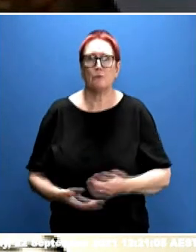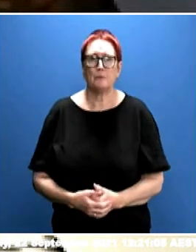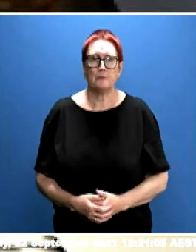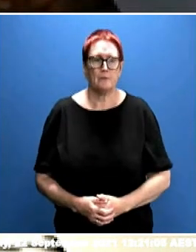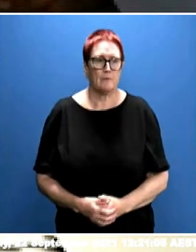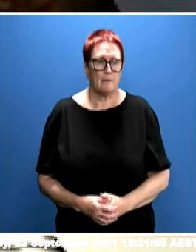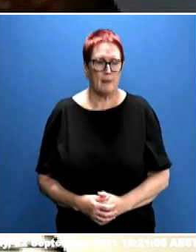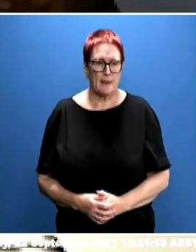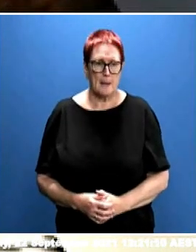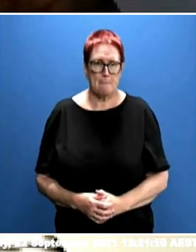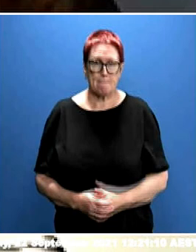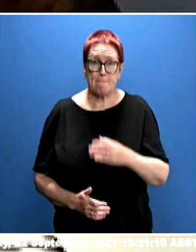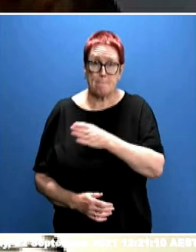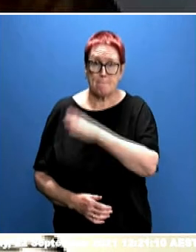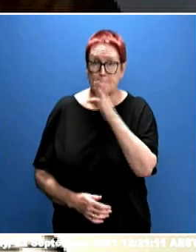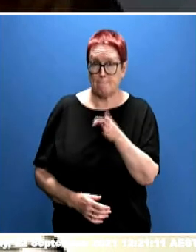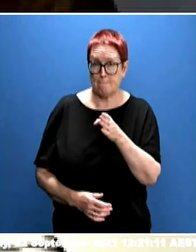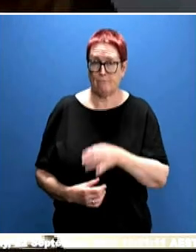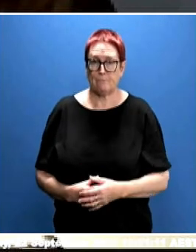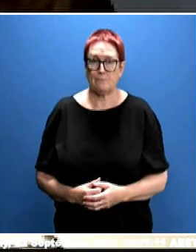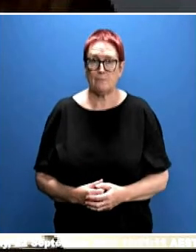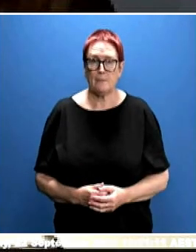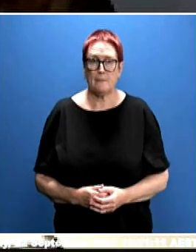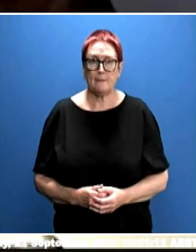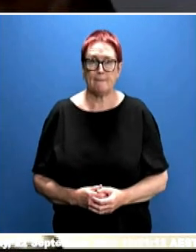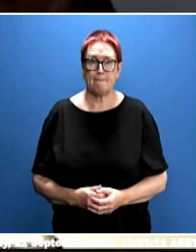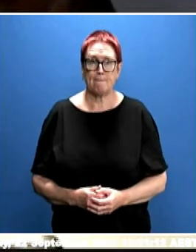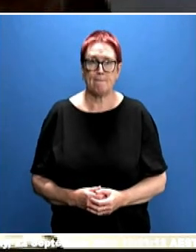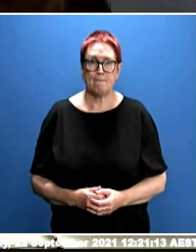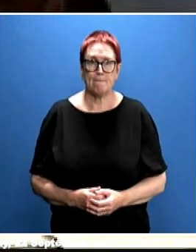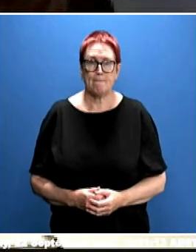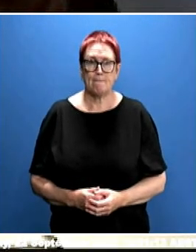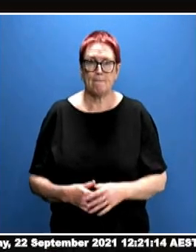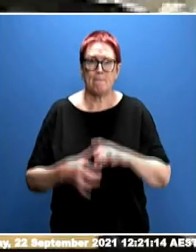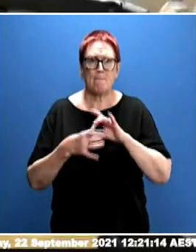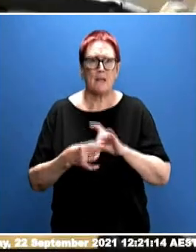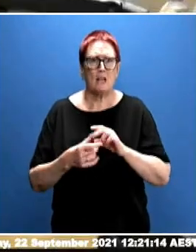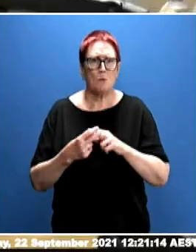Can I ask you Mr Collins, from your role and the service